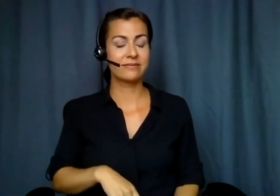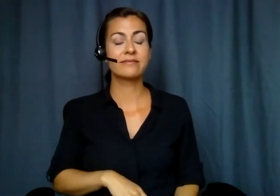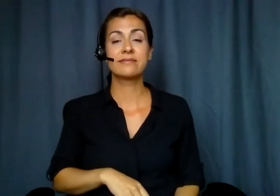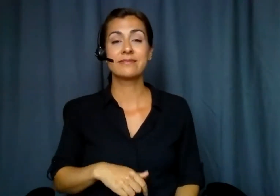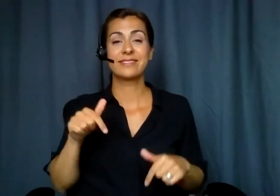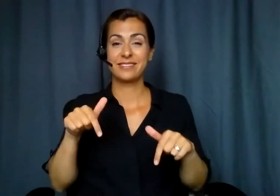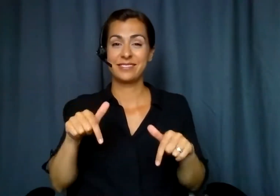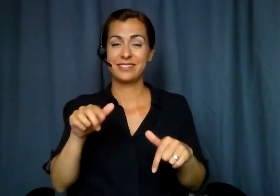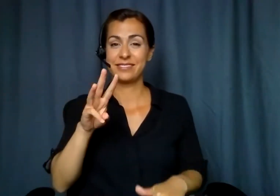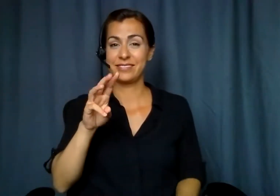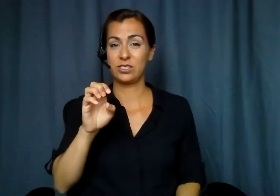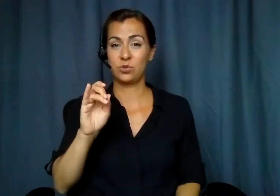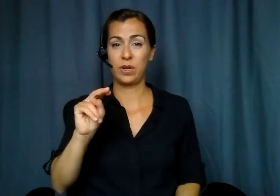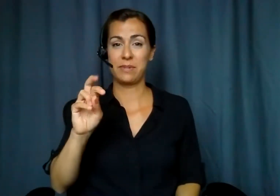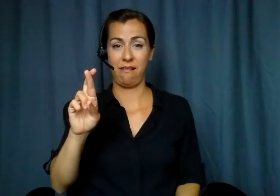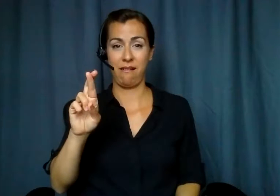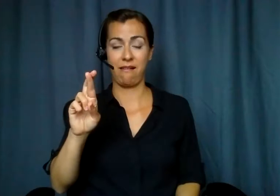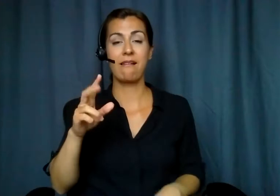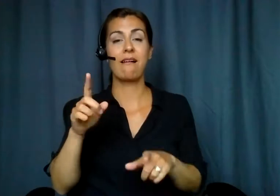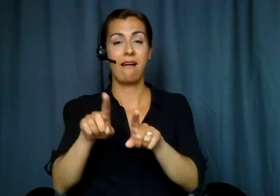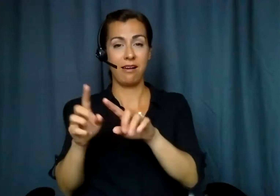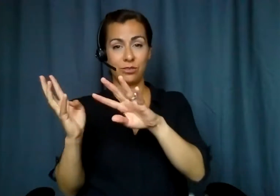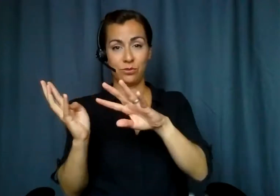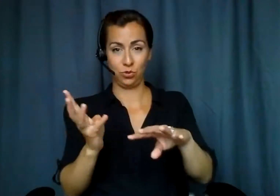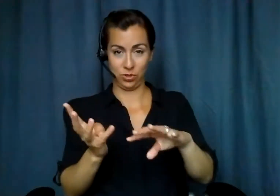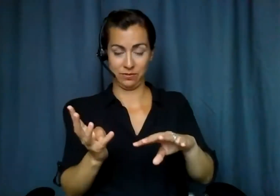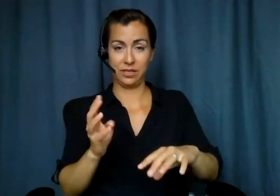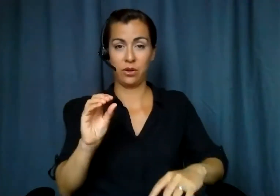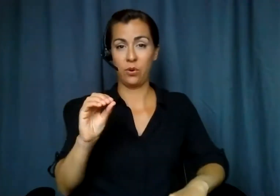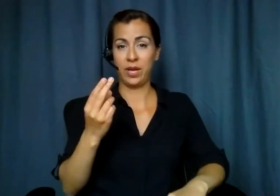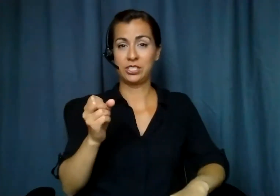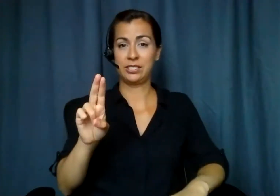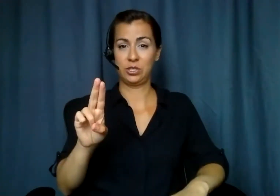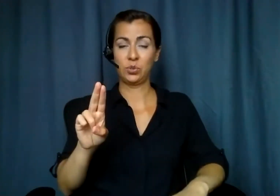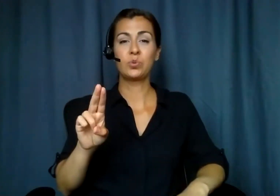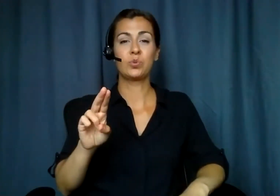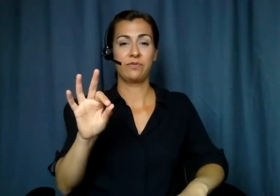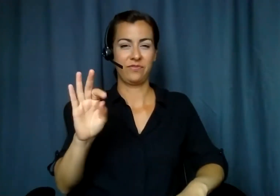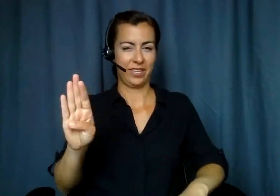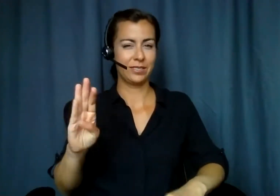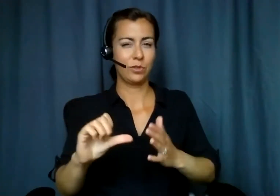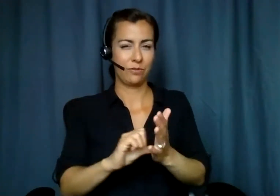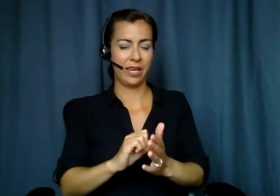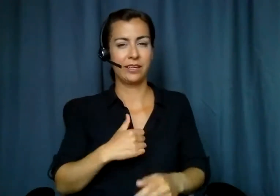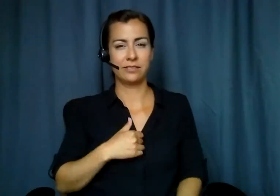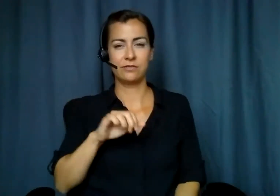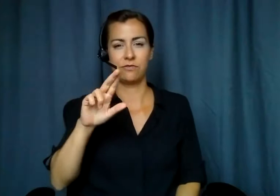Disability Rights Oregon is a statewide organization. It's a protection and advocacy system, which means that we're funded through